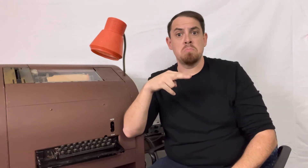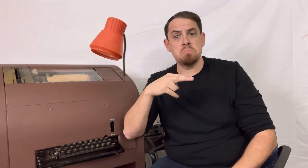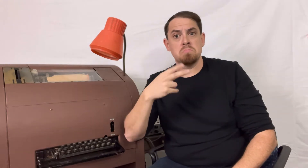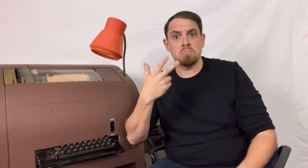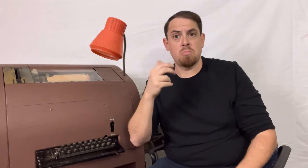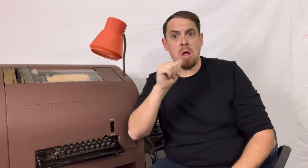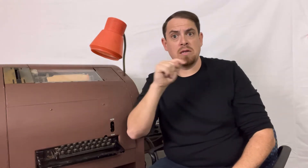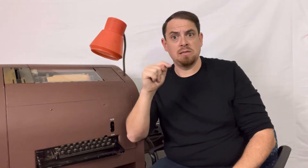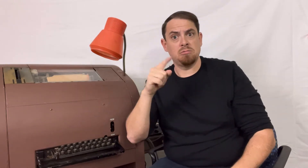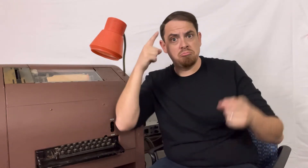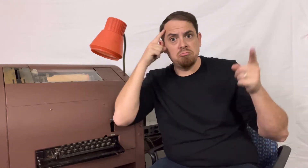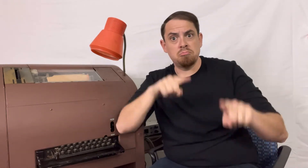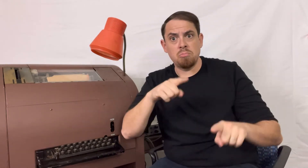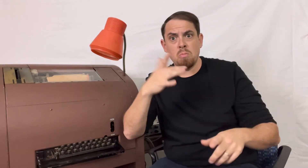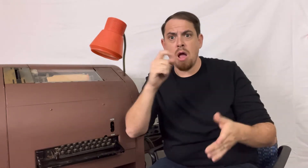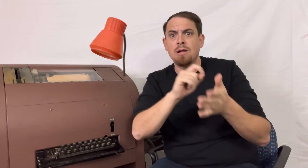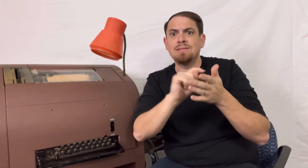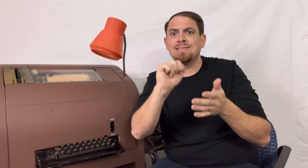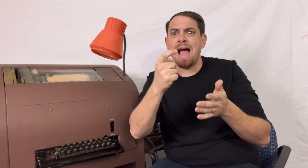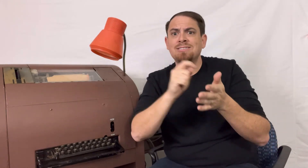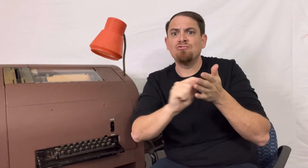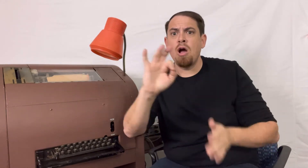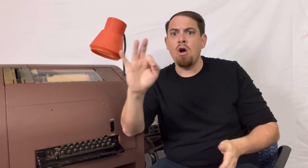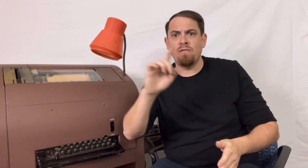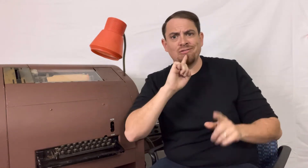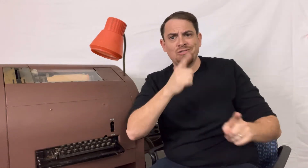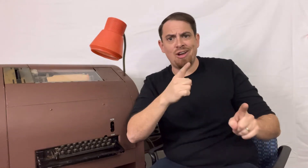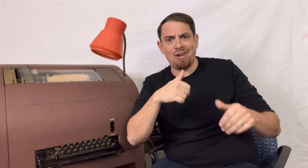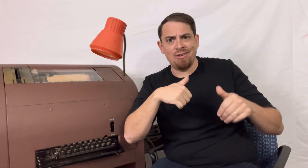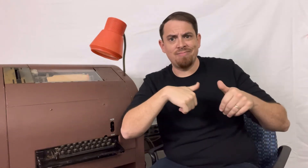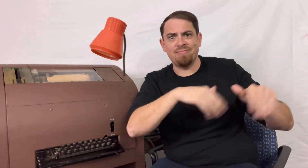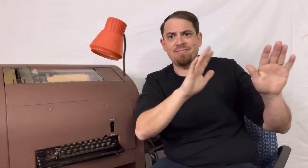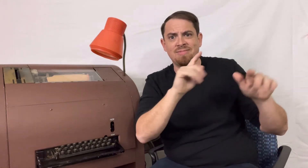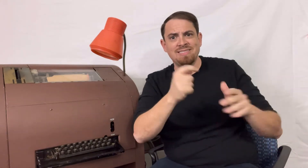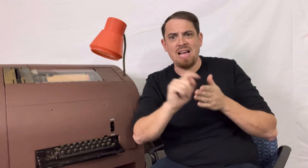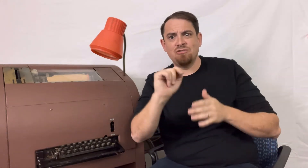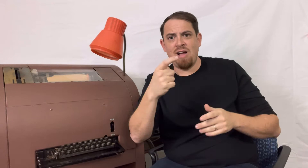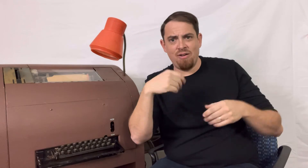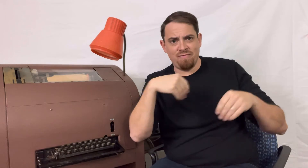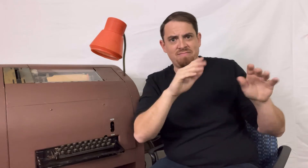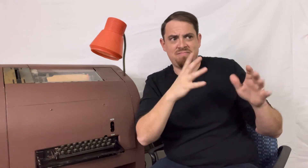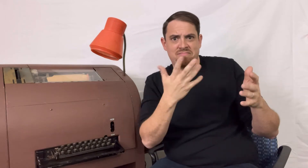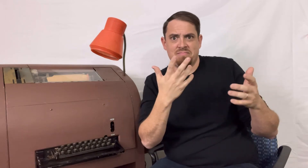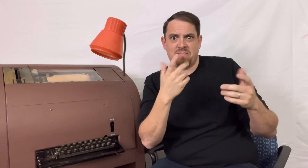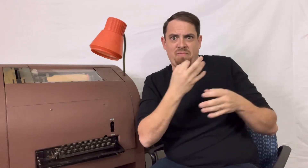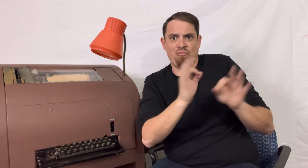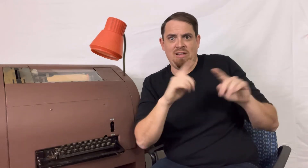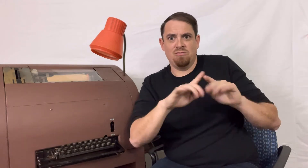AT&T was agreeable to this as it was a tax write-off for them.